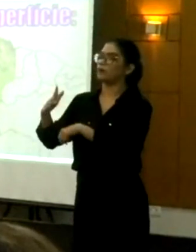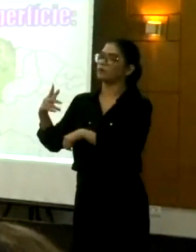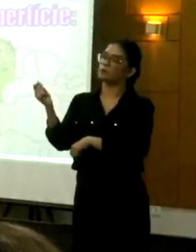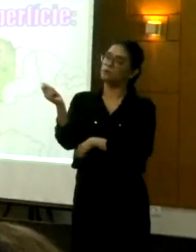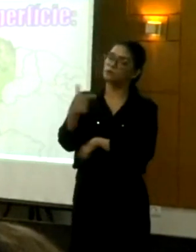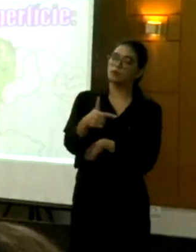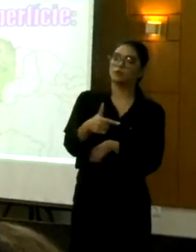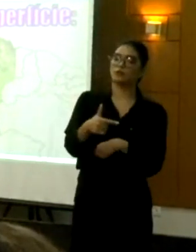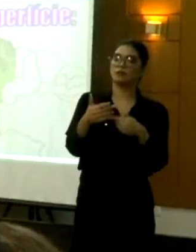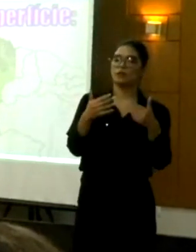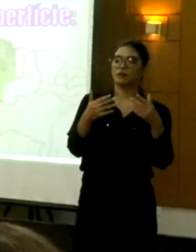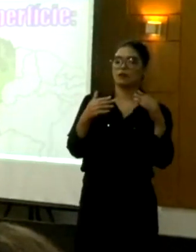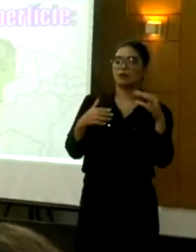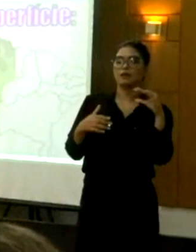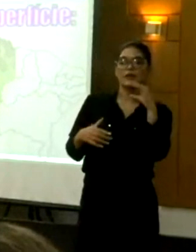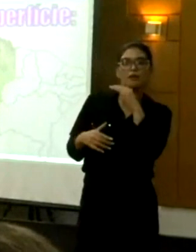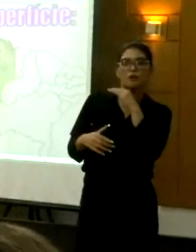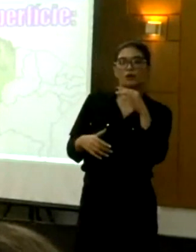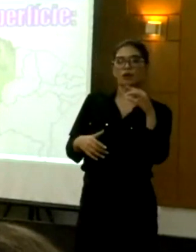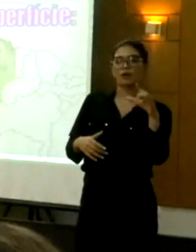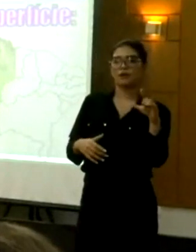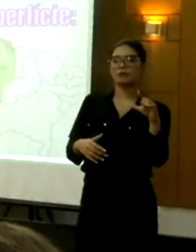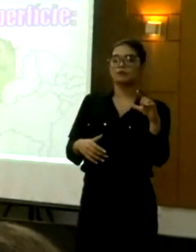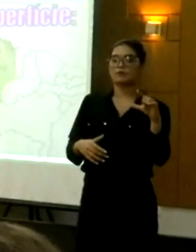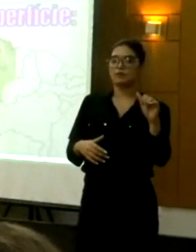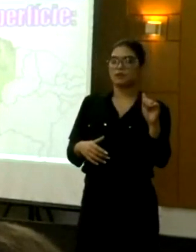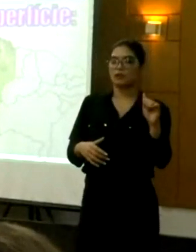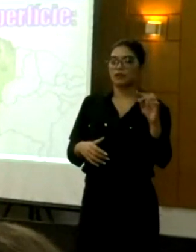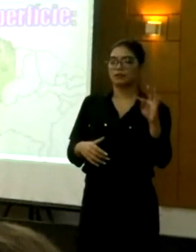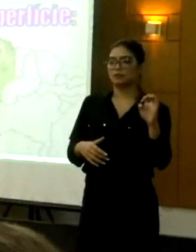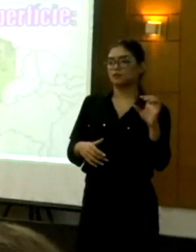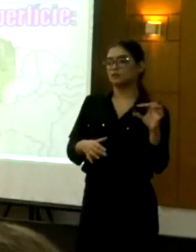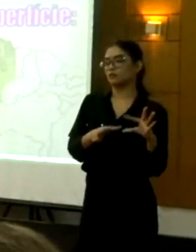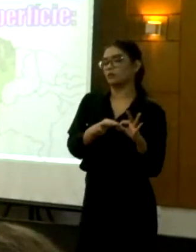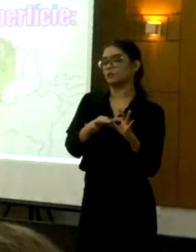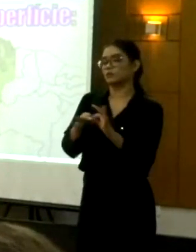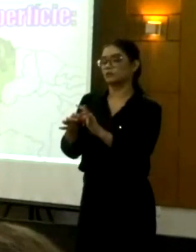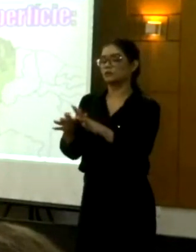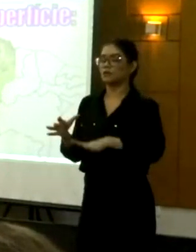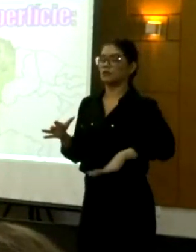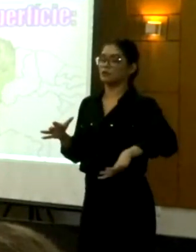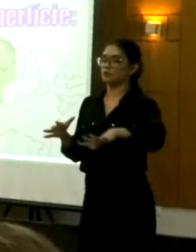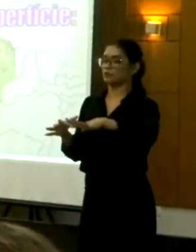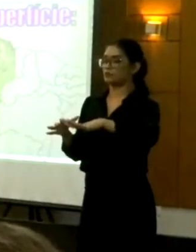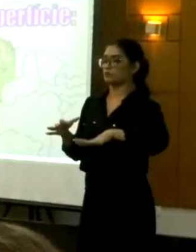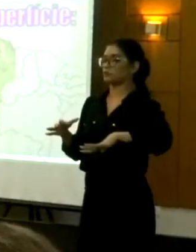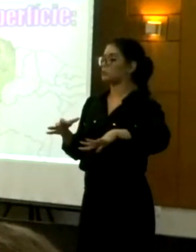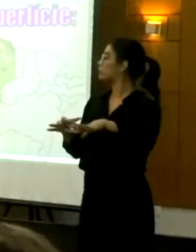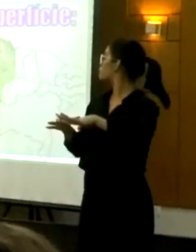in a local regional context that this goes, is , 1, 1 important